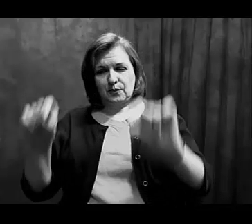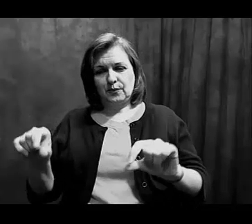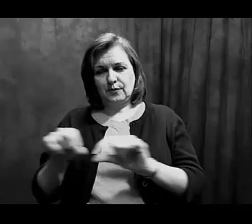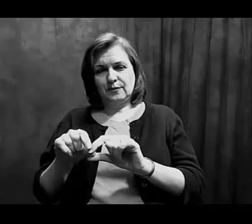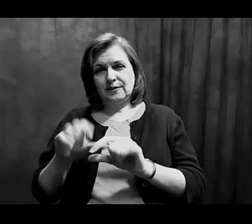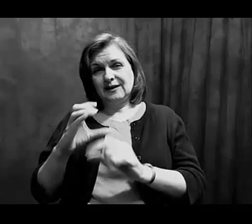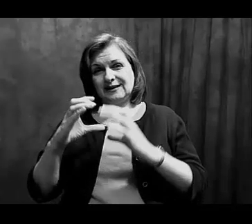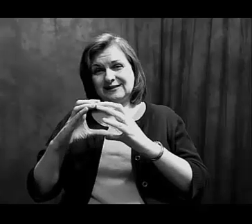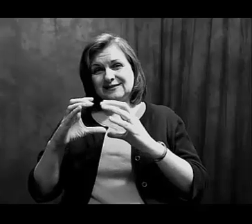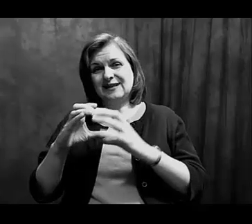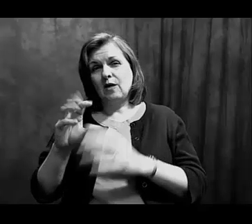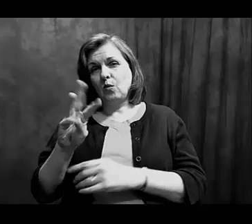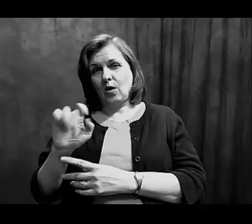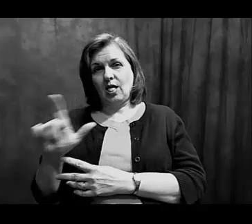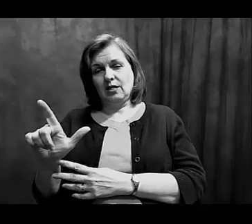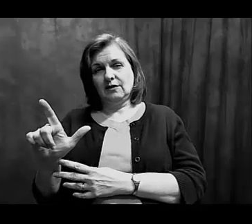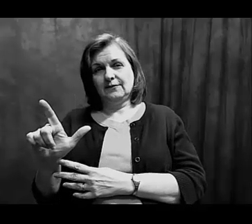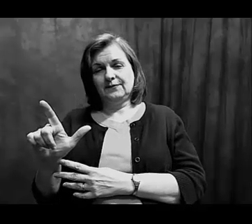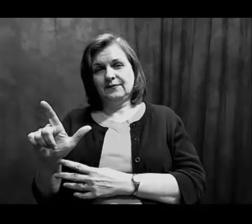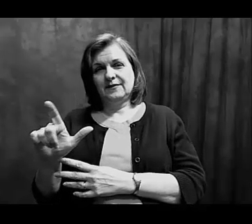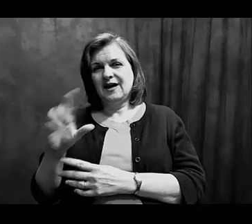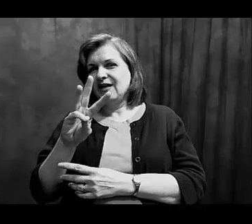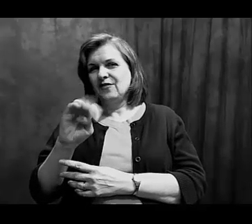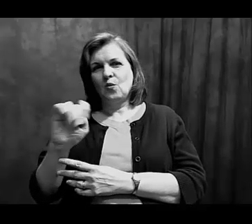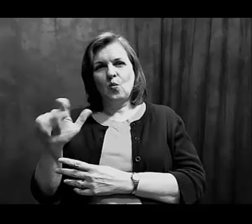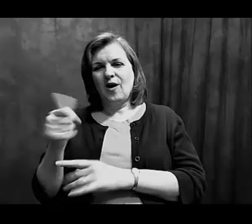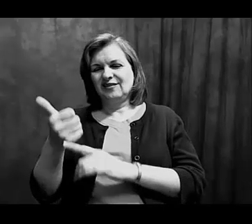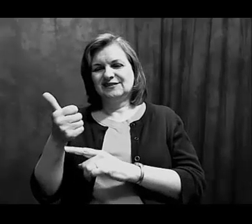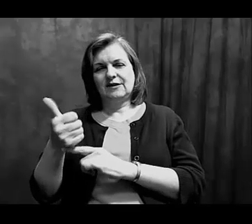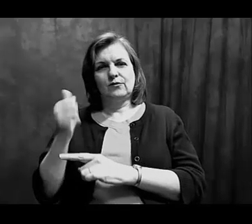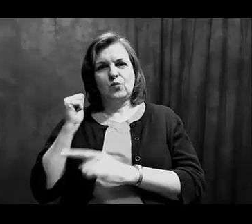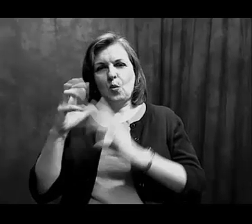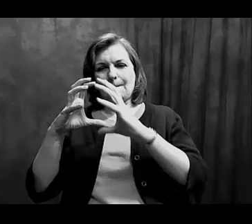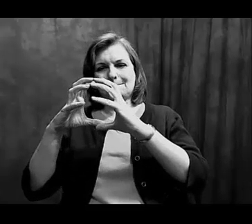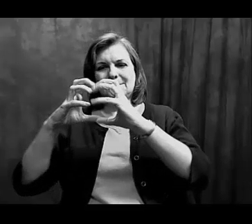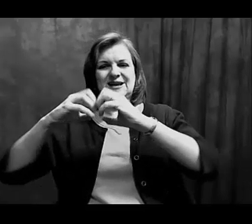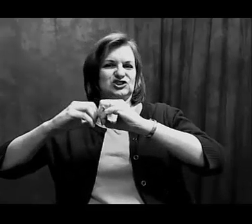this is a problem!! cell wall is not going to pinch shut